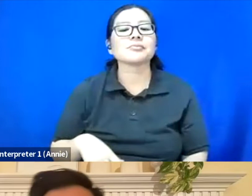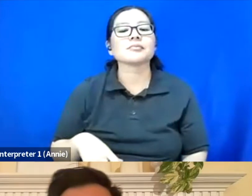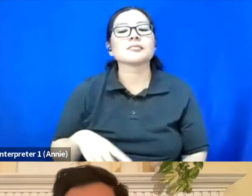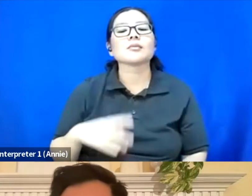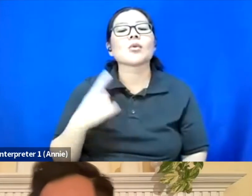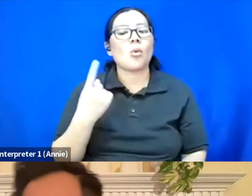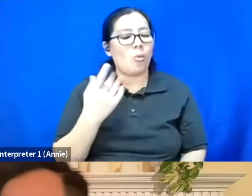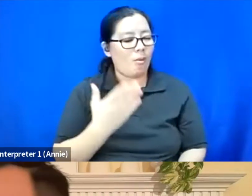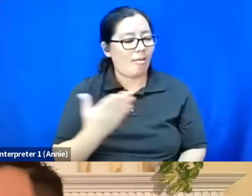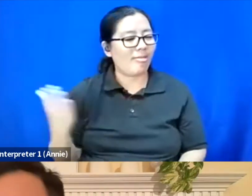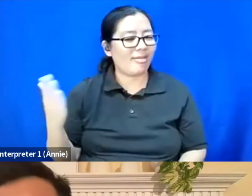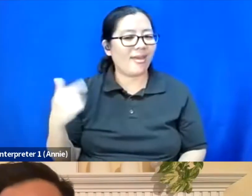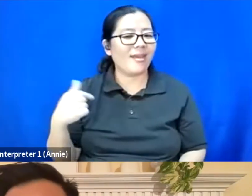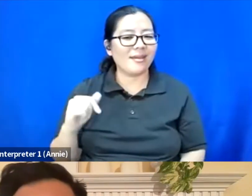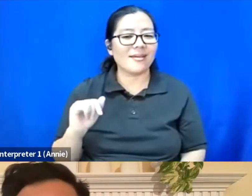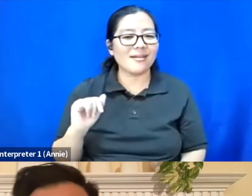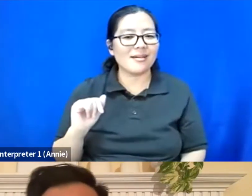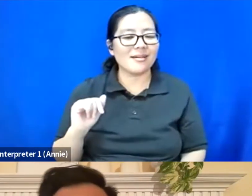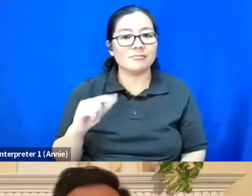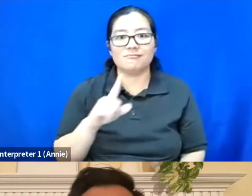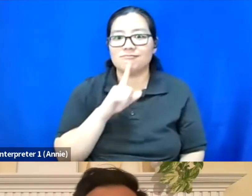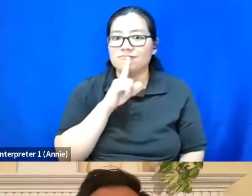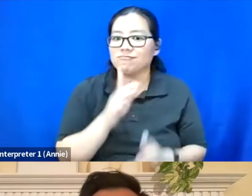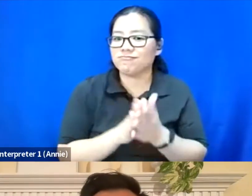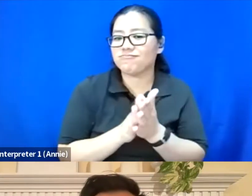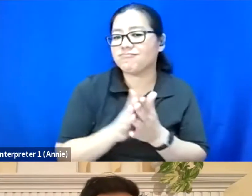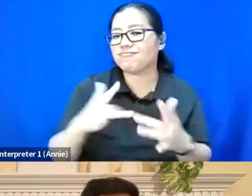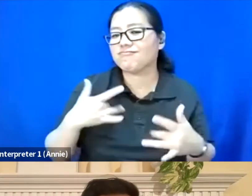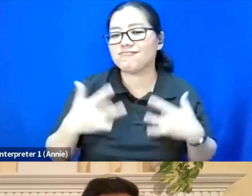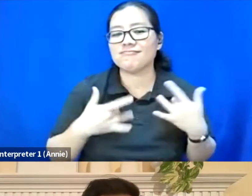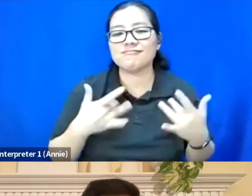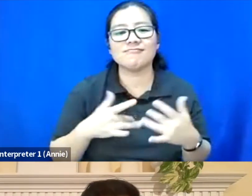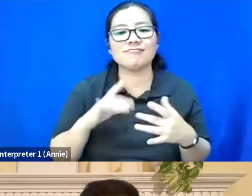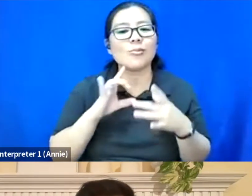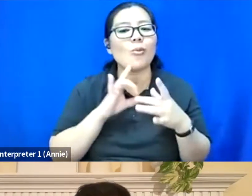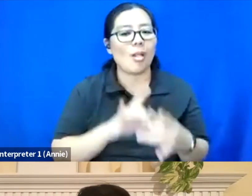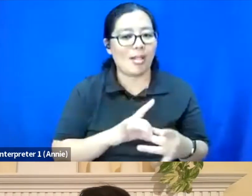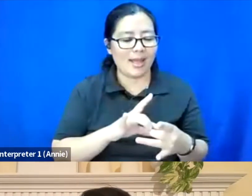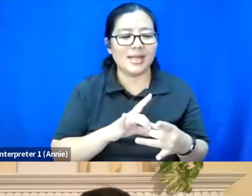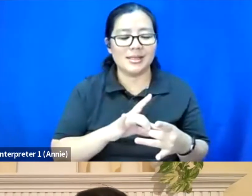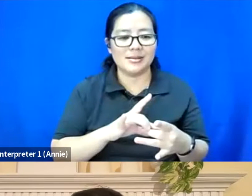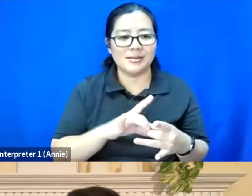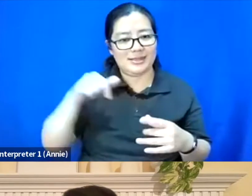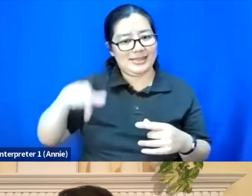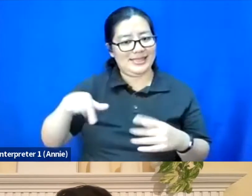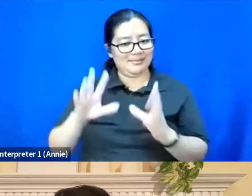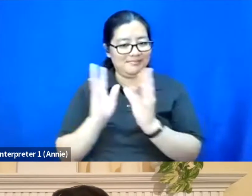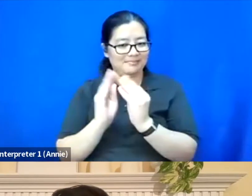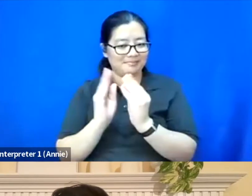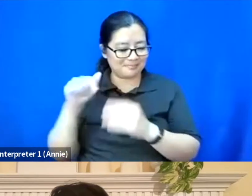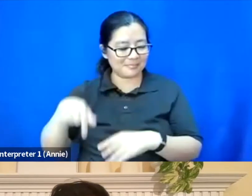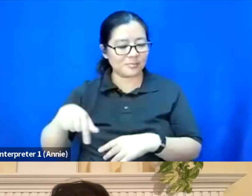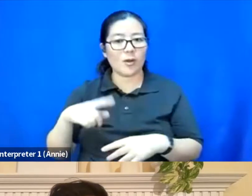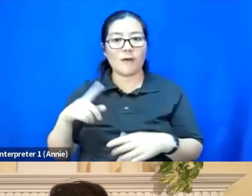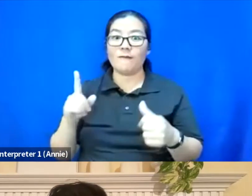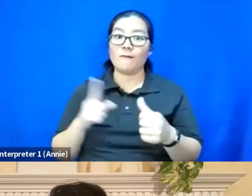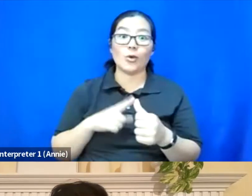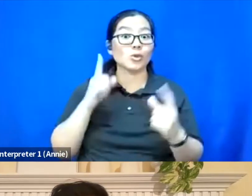which I started back in 1997 all the way to 2003.